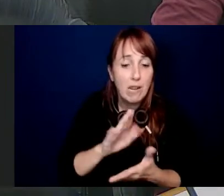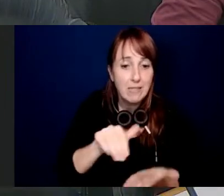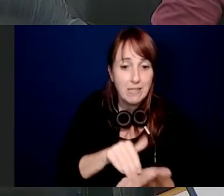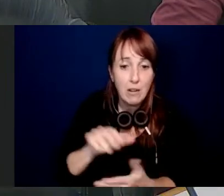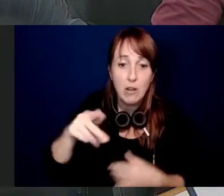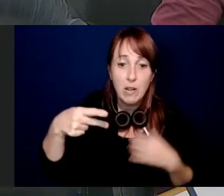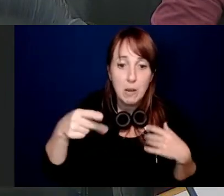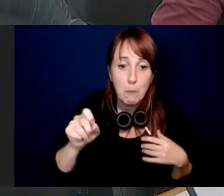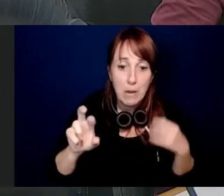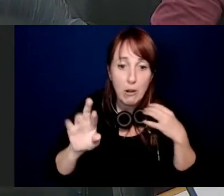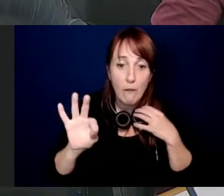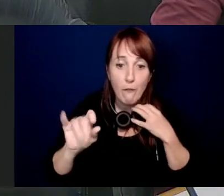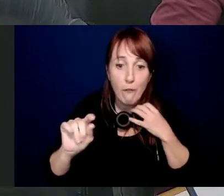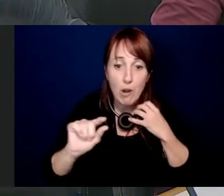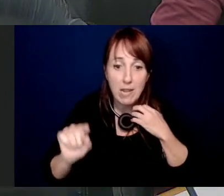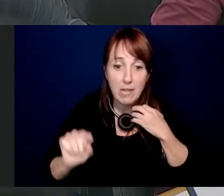Peter, are you present on Zoom?